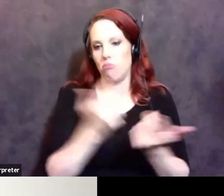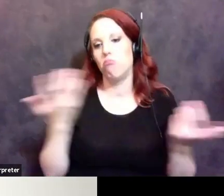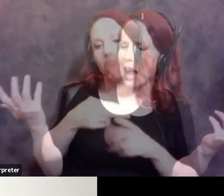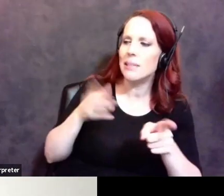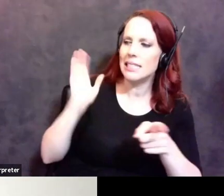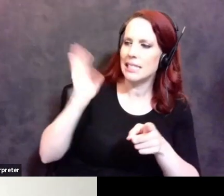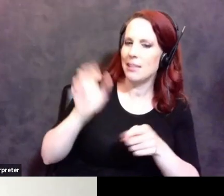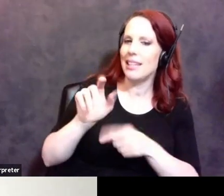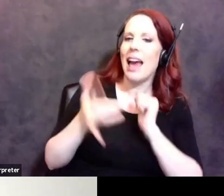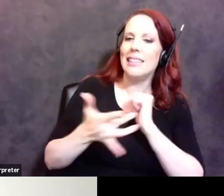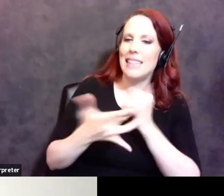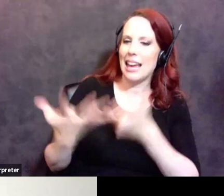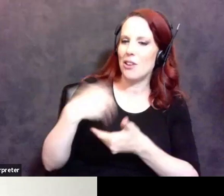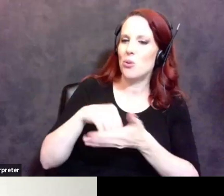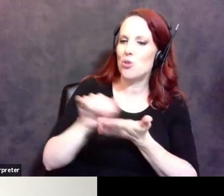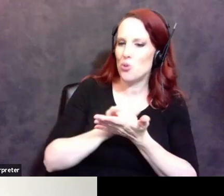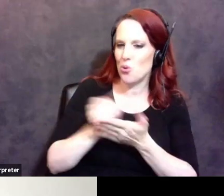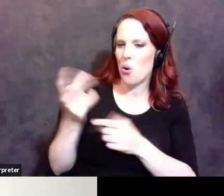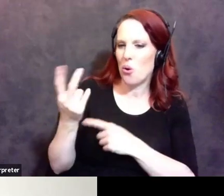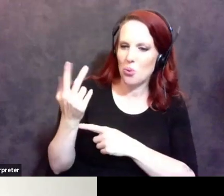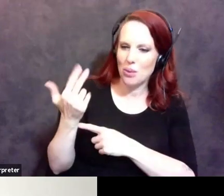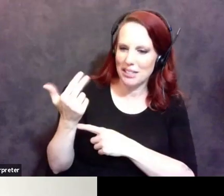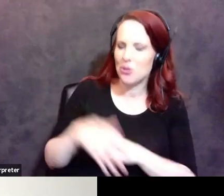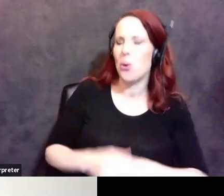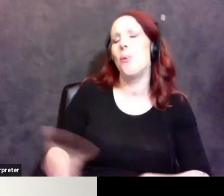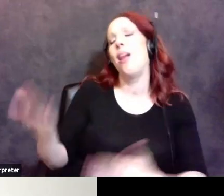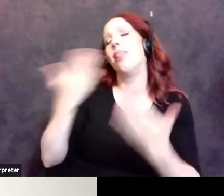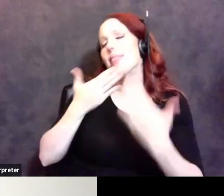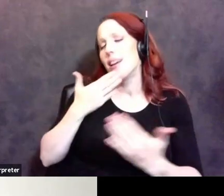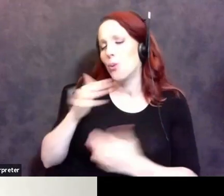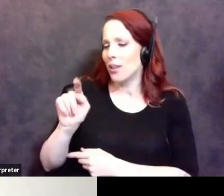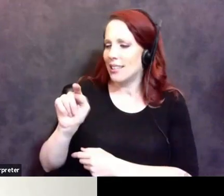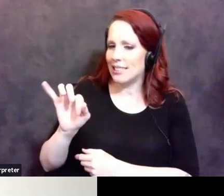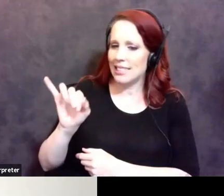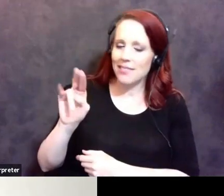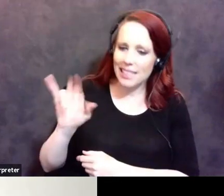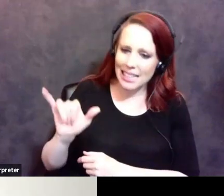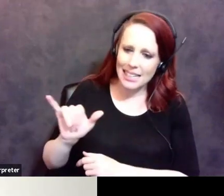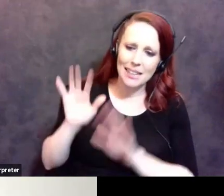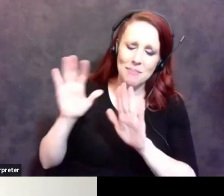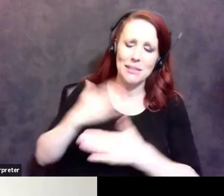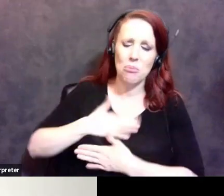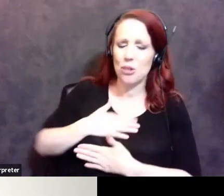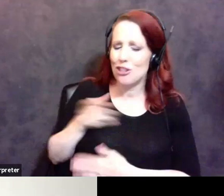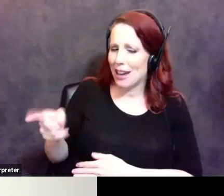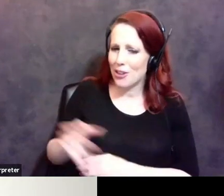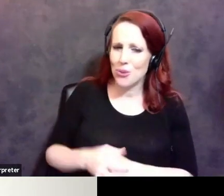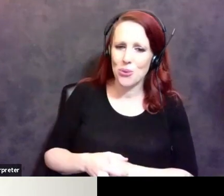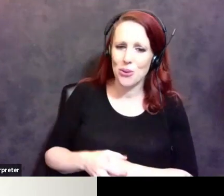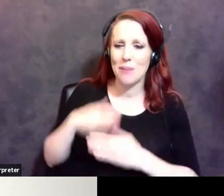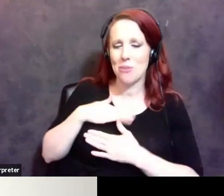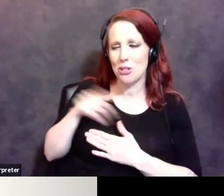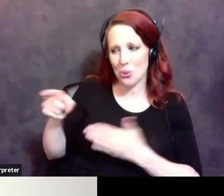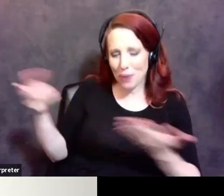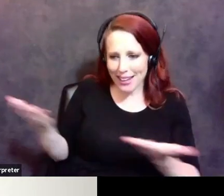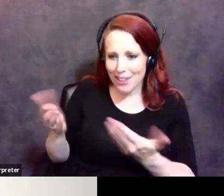Awesome. Okay. Thank you, Tiffany. This has been amazing. Appreciate you. Appreciate you being here